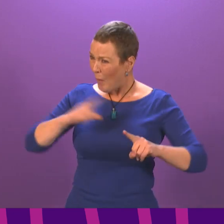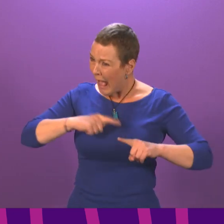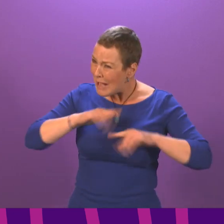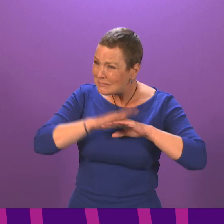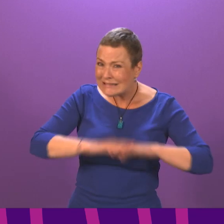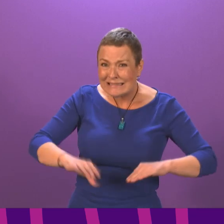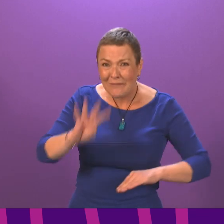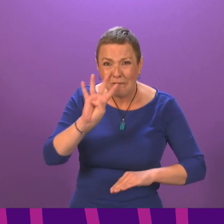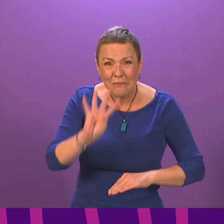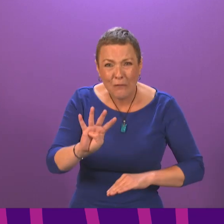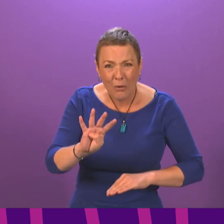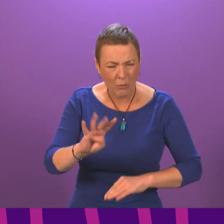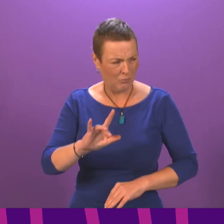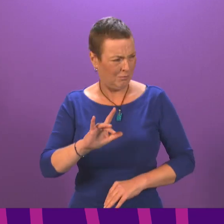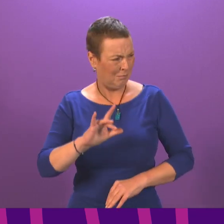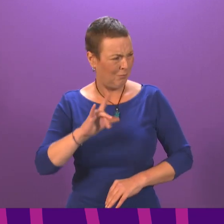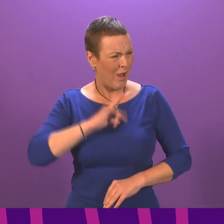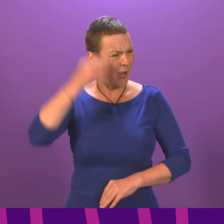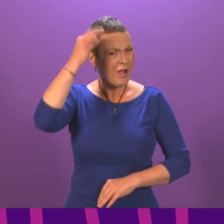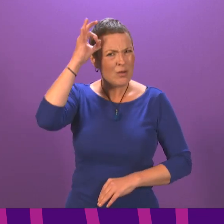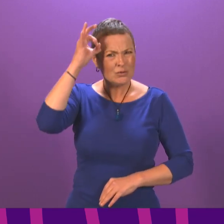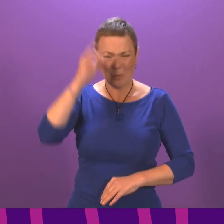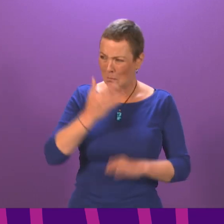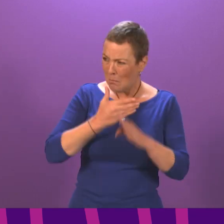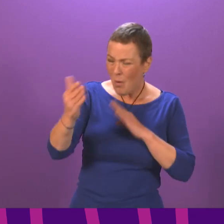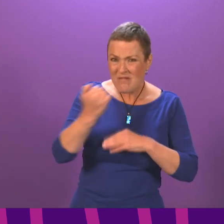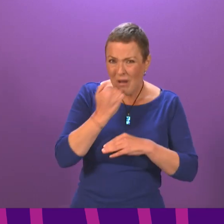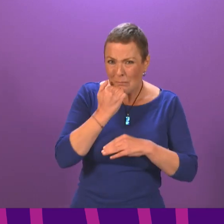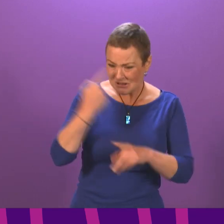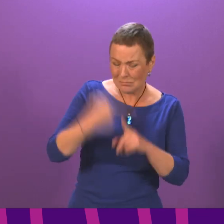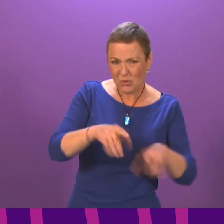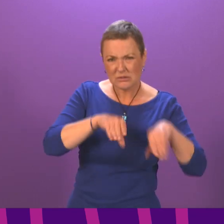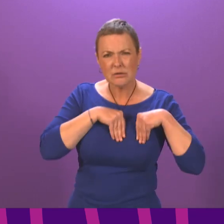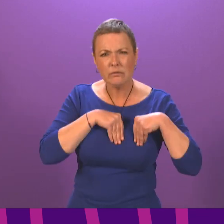when there are local authority areas with a higher number of positive cases that are